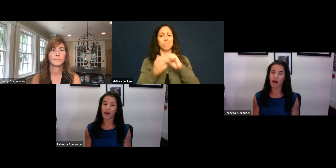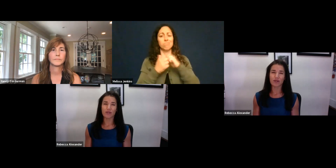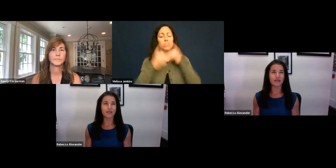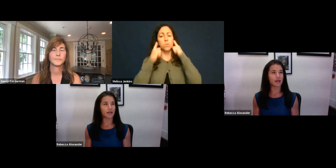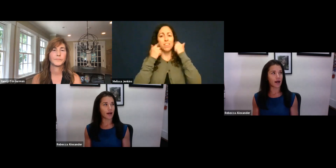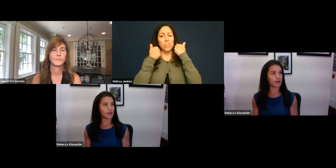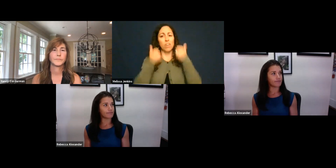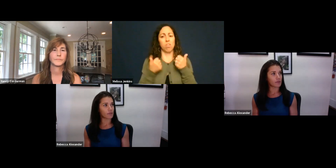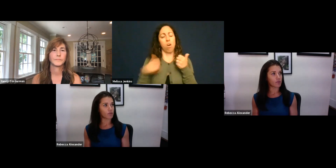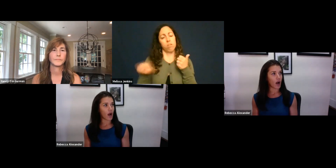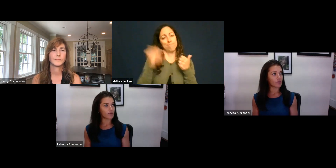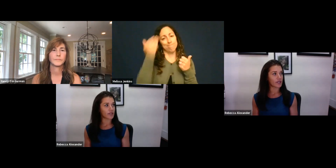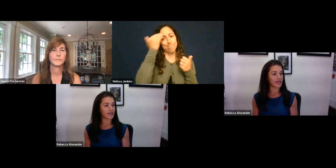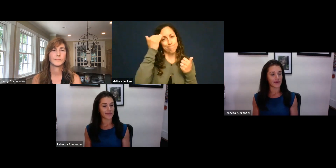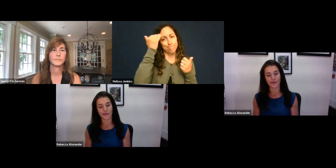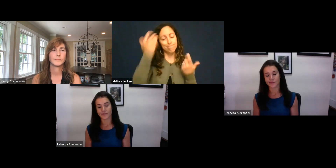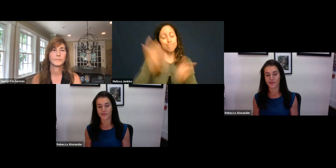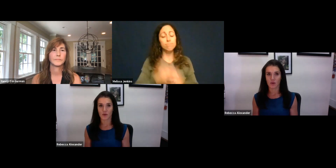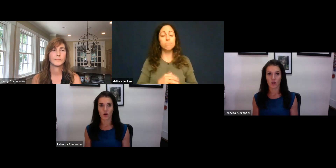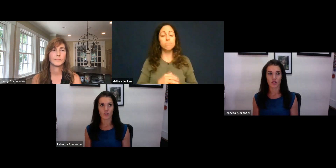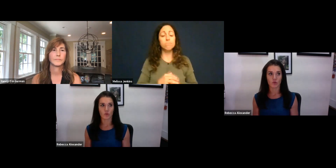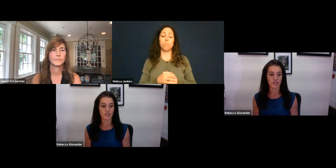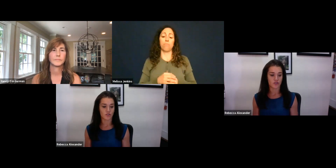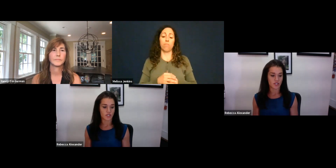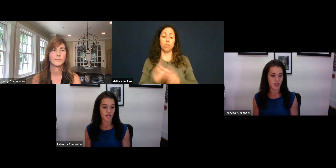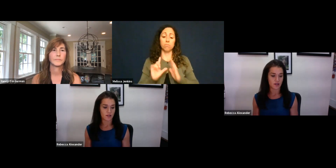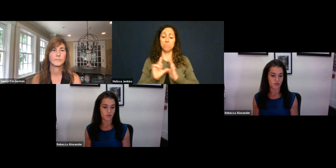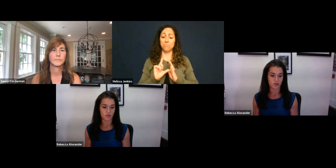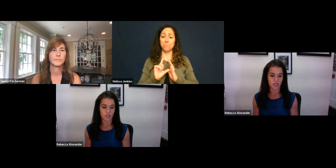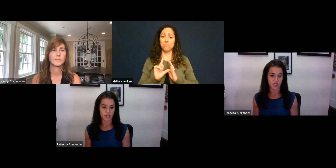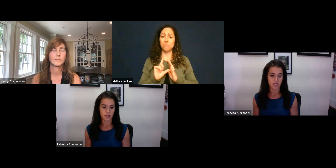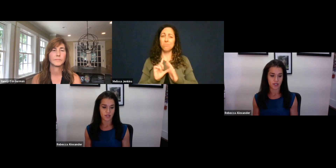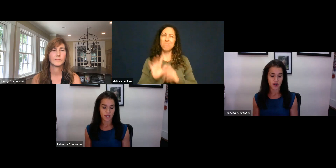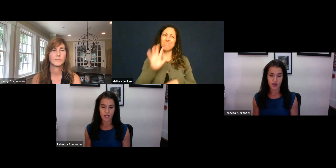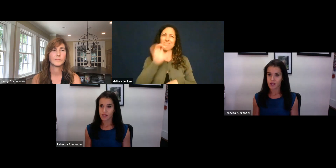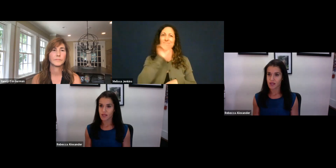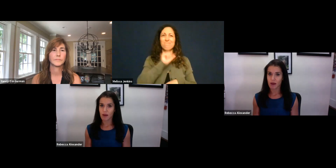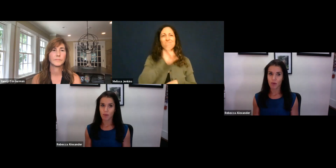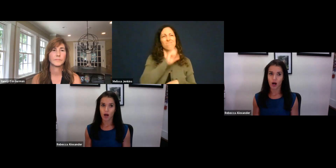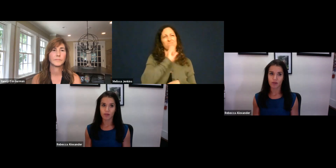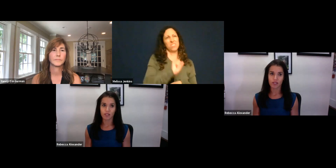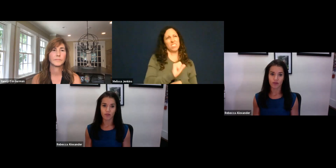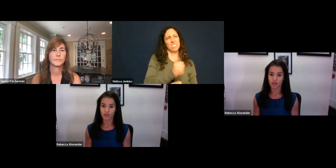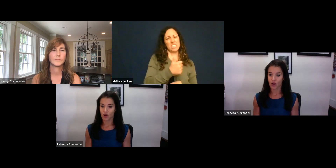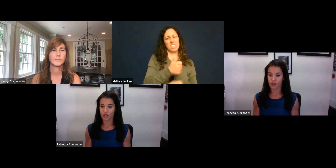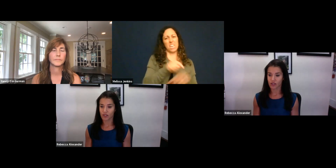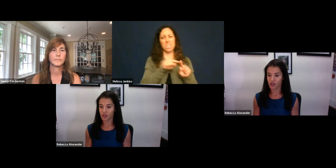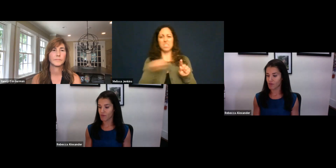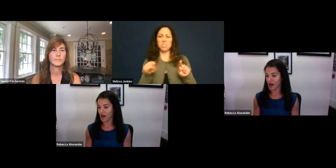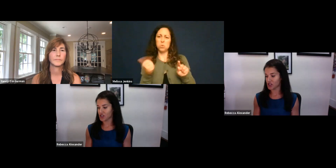When I was probably somewhere between 10 and 13, and I think my mom is on this call and it's too bad